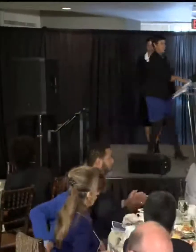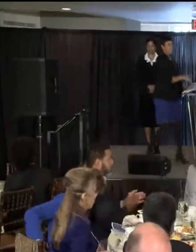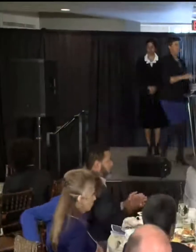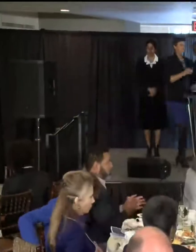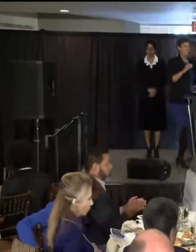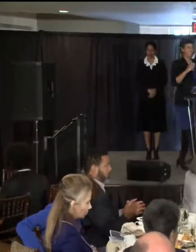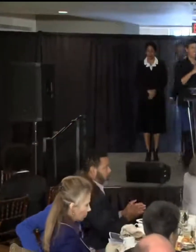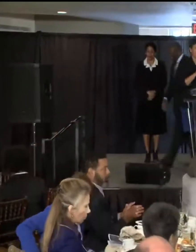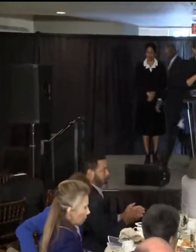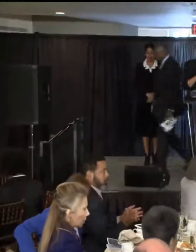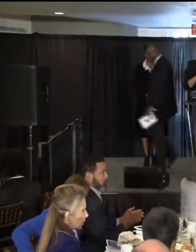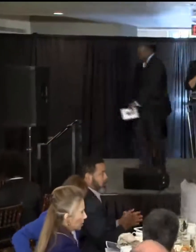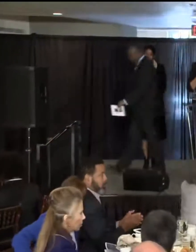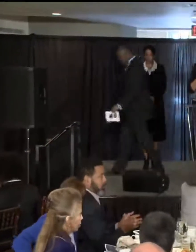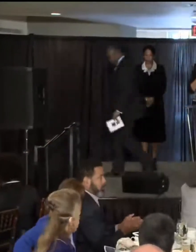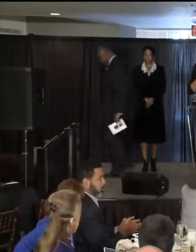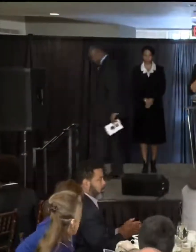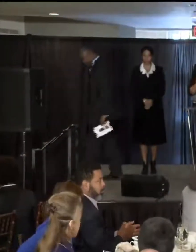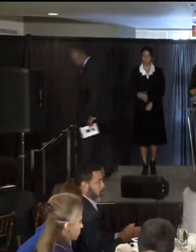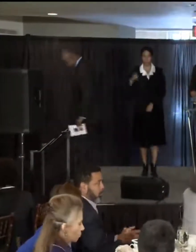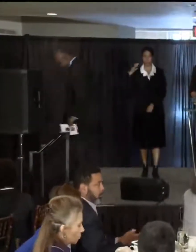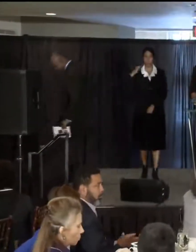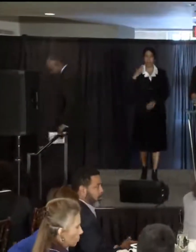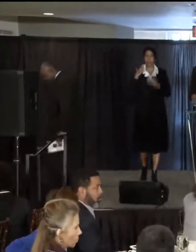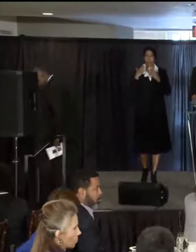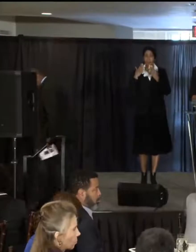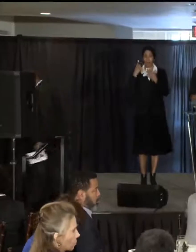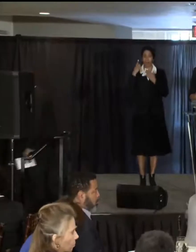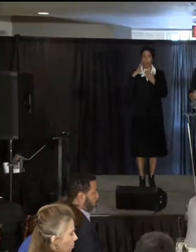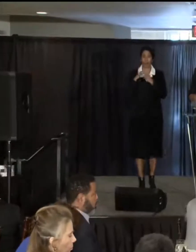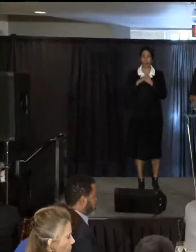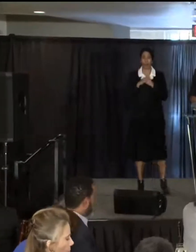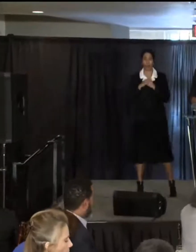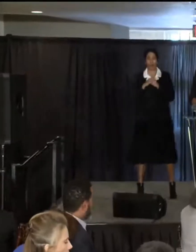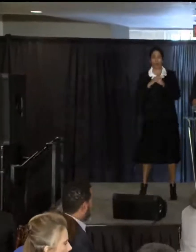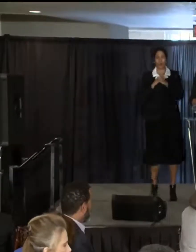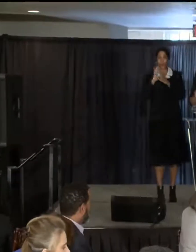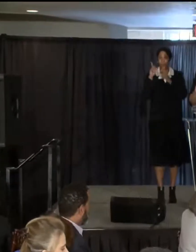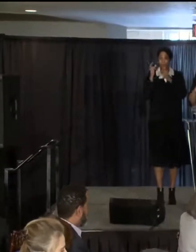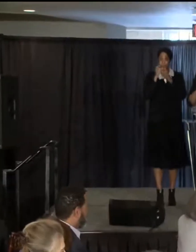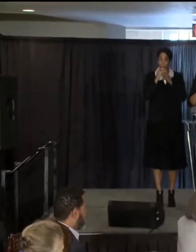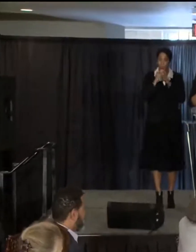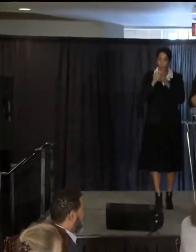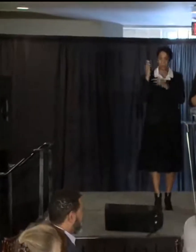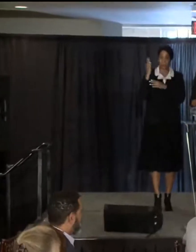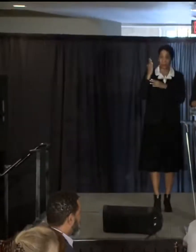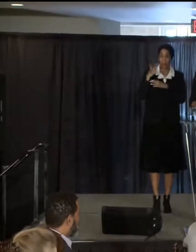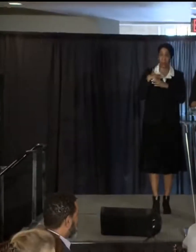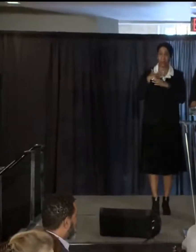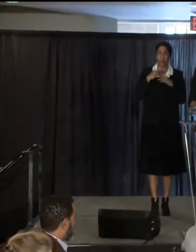CHAIRMAN, THANK YOU FOR THOSE WORDS AND MY TASK NOW